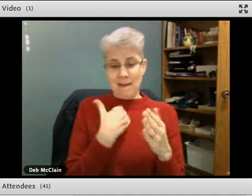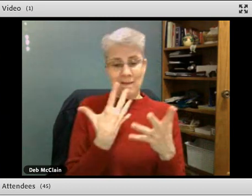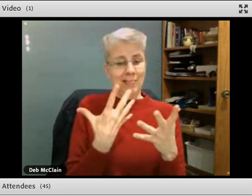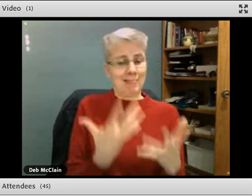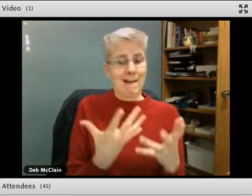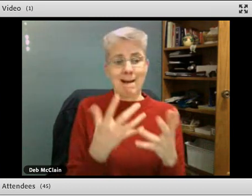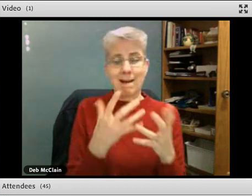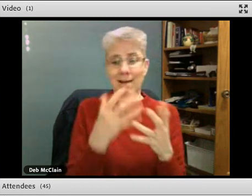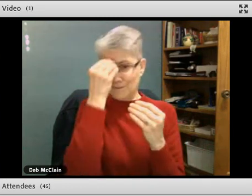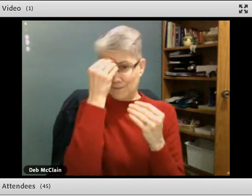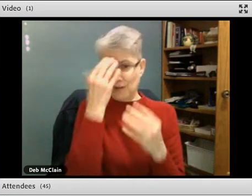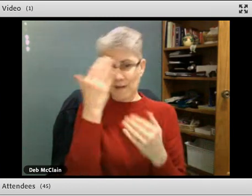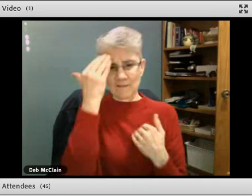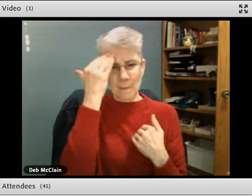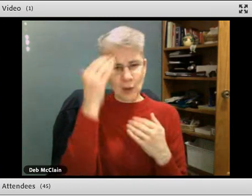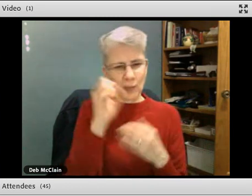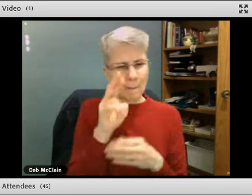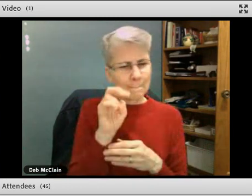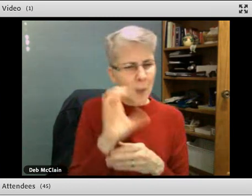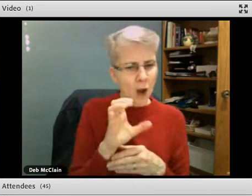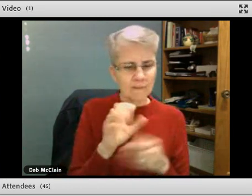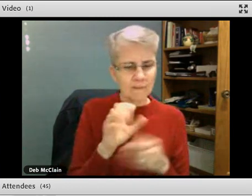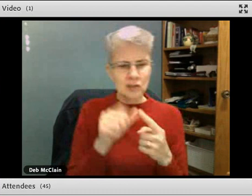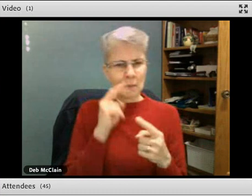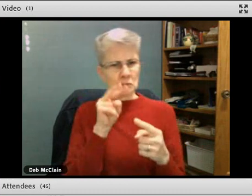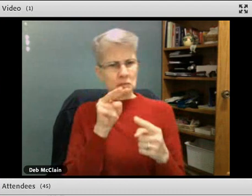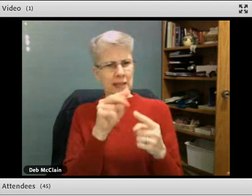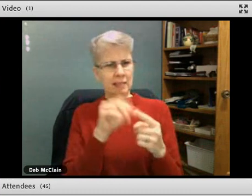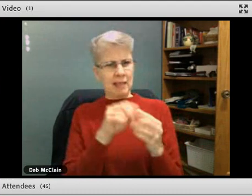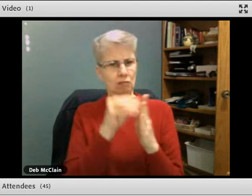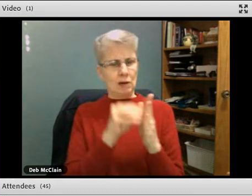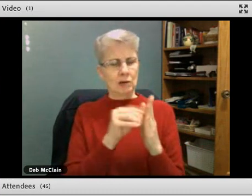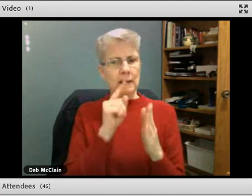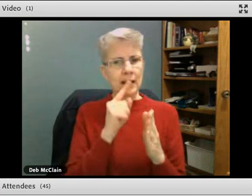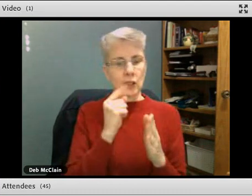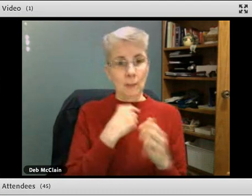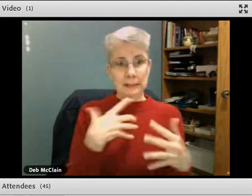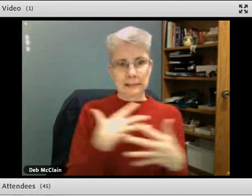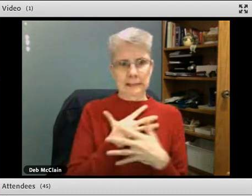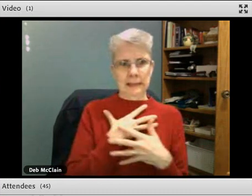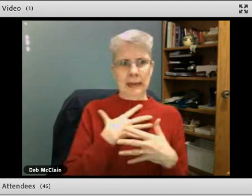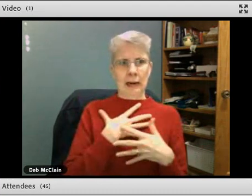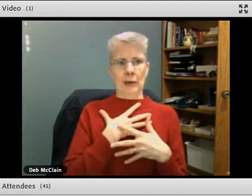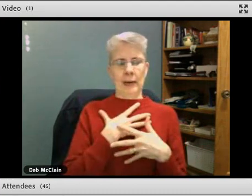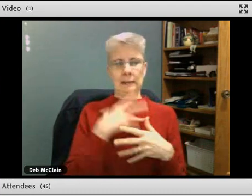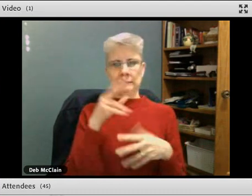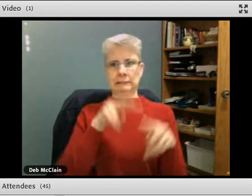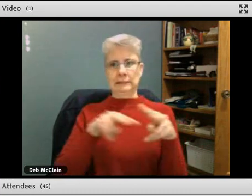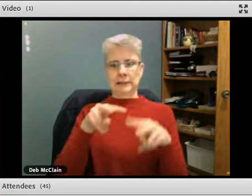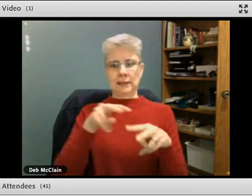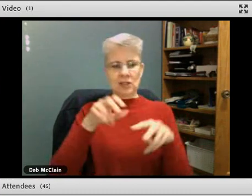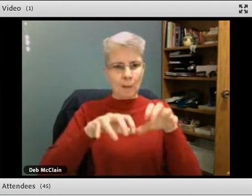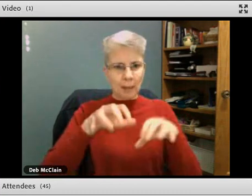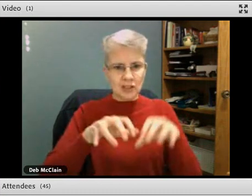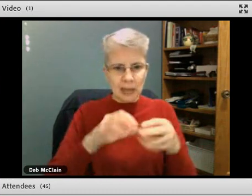the first time you see a MARC record, it can be a little scary. It's a whole bunch of numbers and codes,